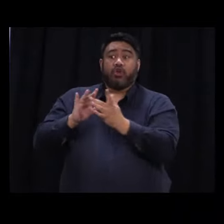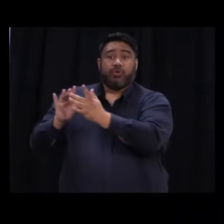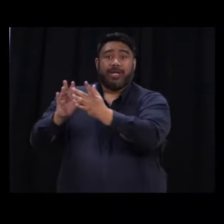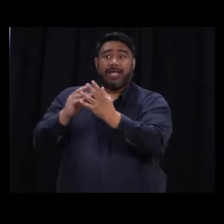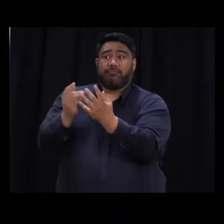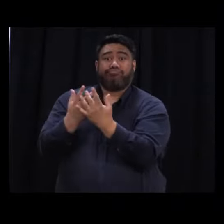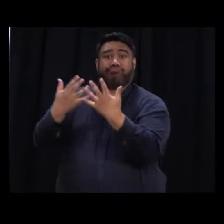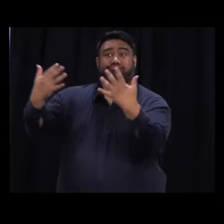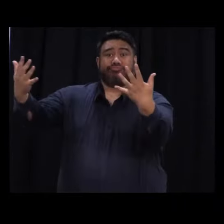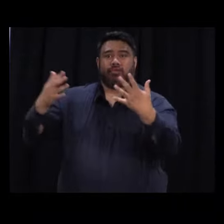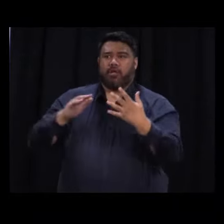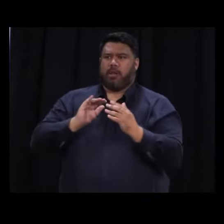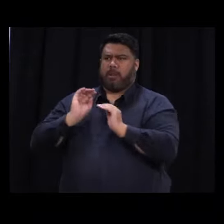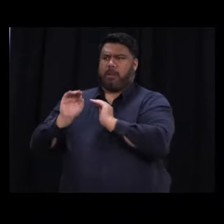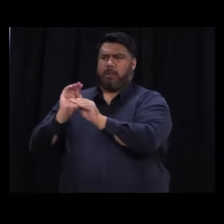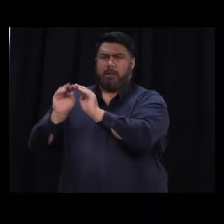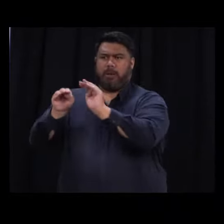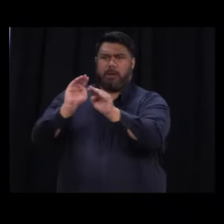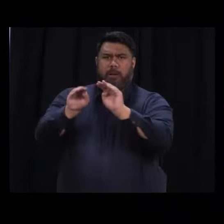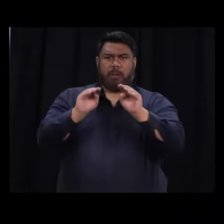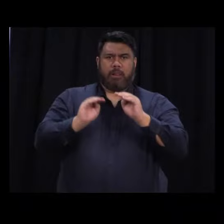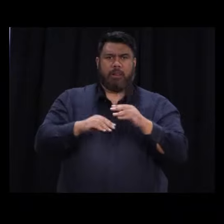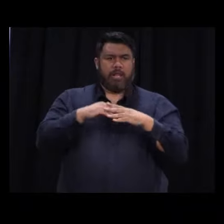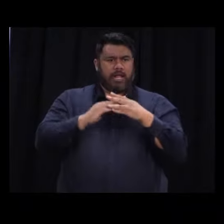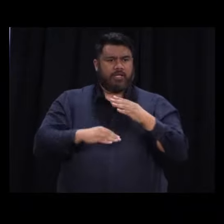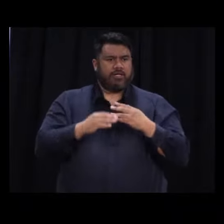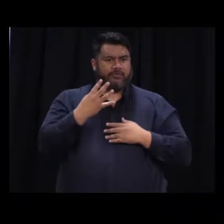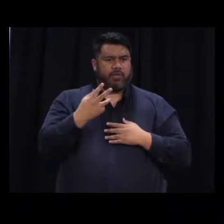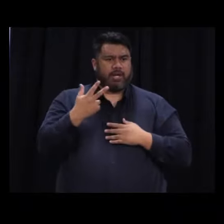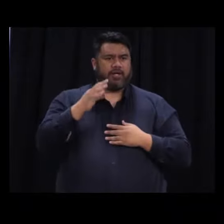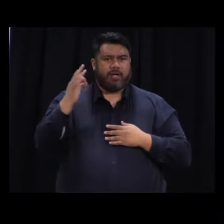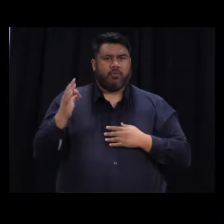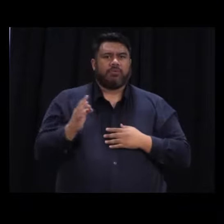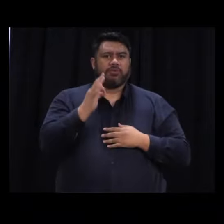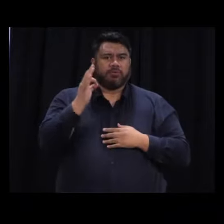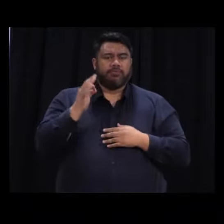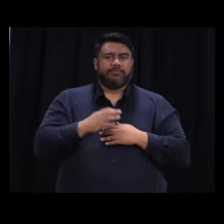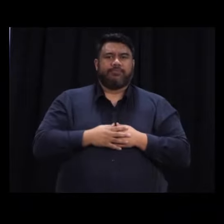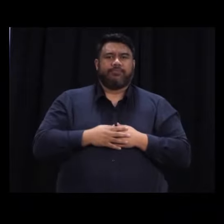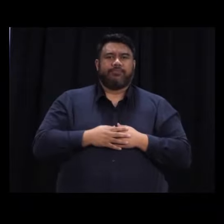recorded in the NCTS, 89% were contacted, of the contacts were found and traced within 48